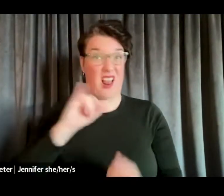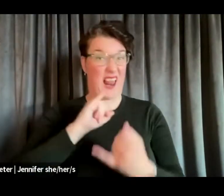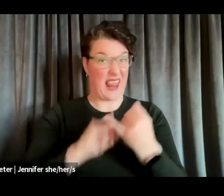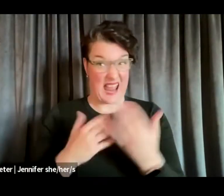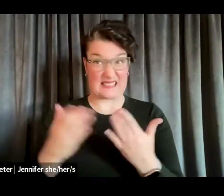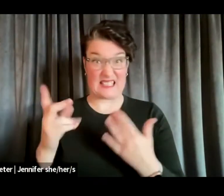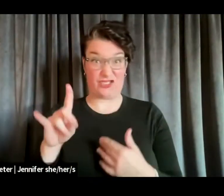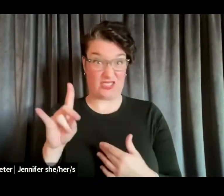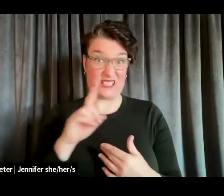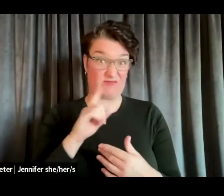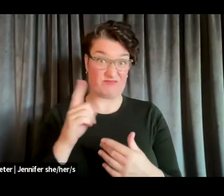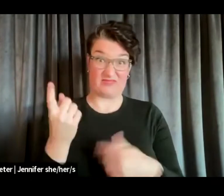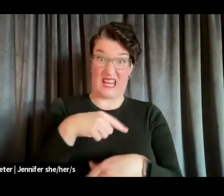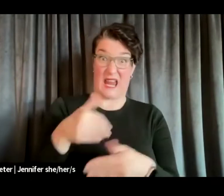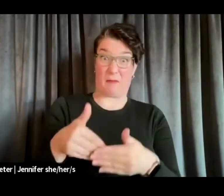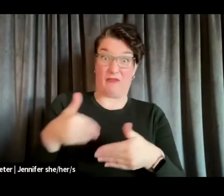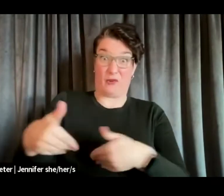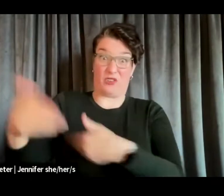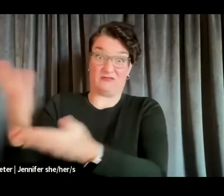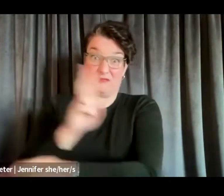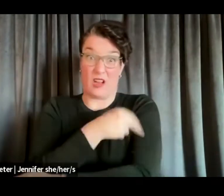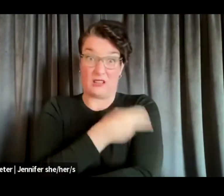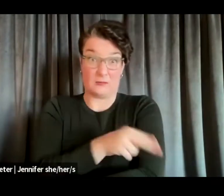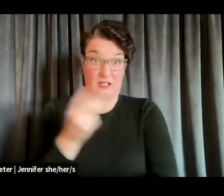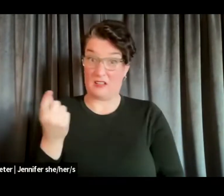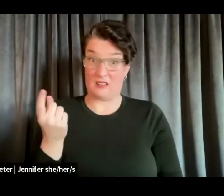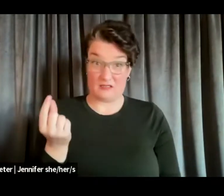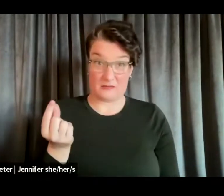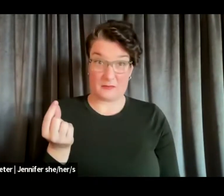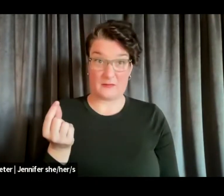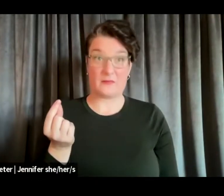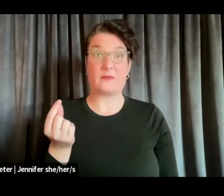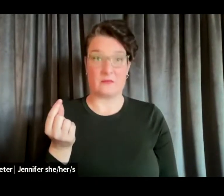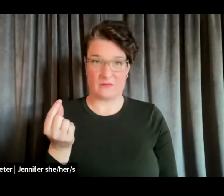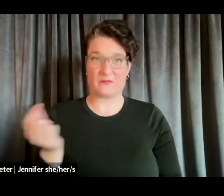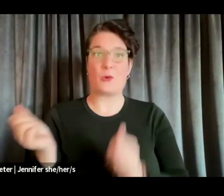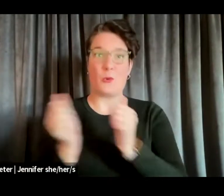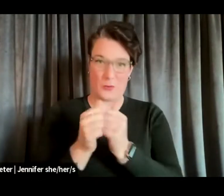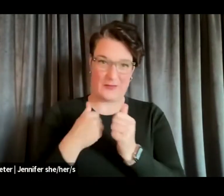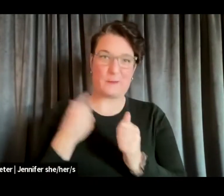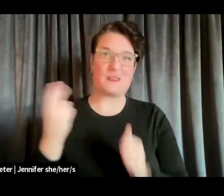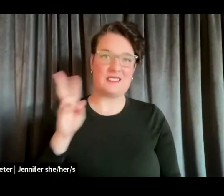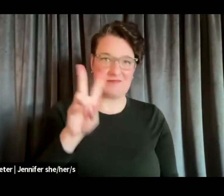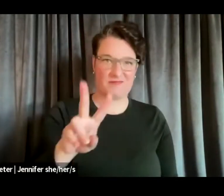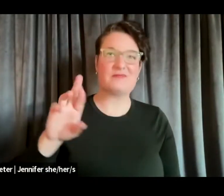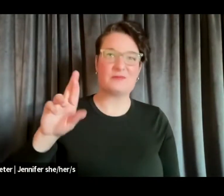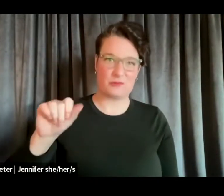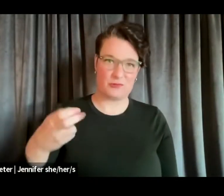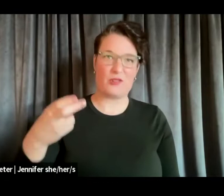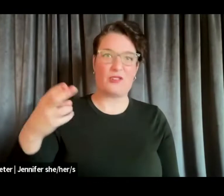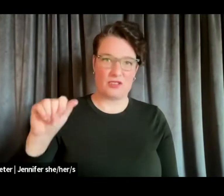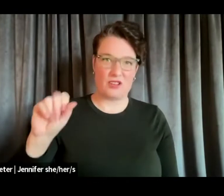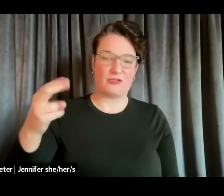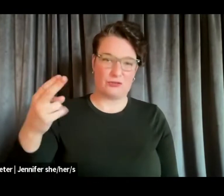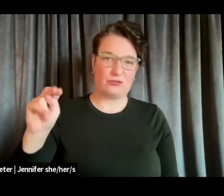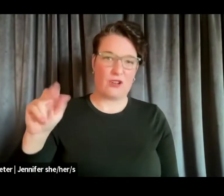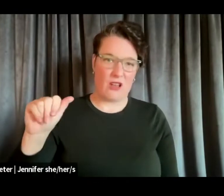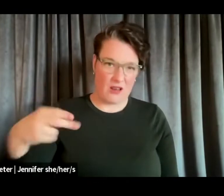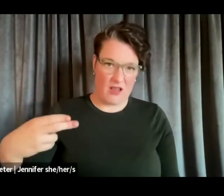ended up in the hospital was. Was go to Rosh Hashanah services and sat next to me.